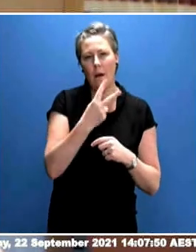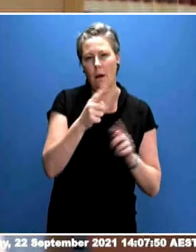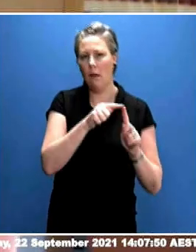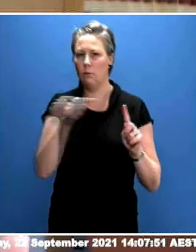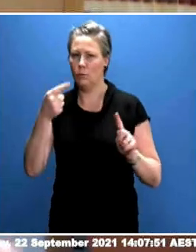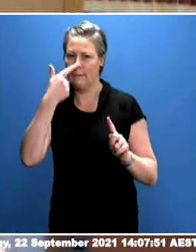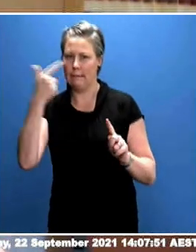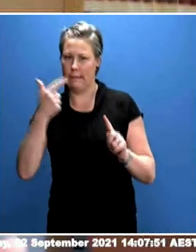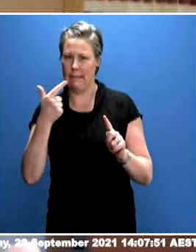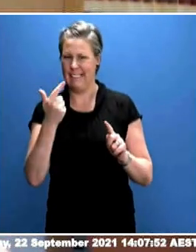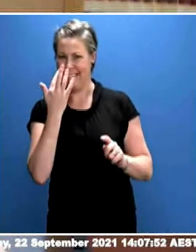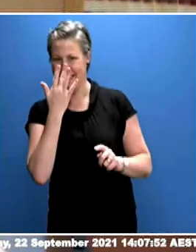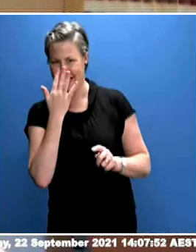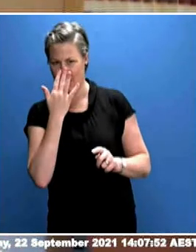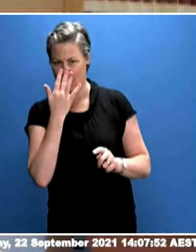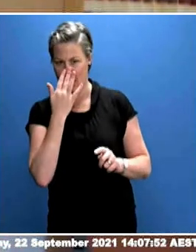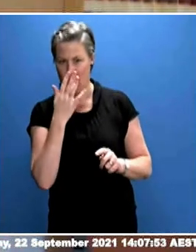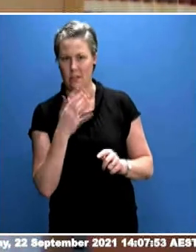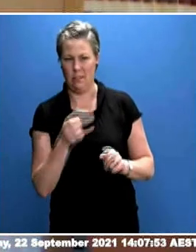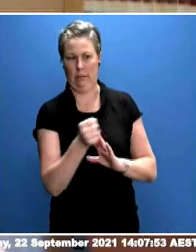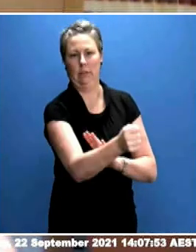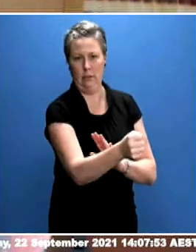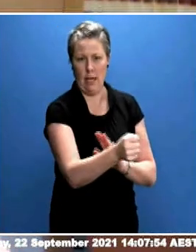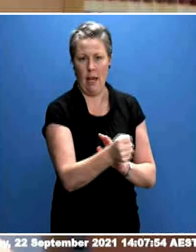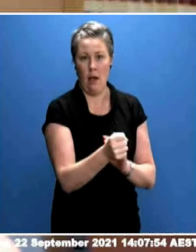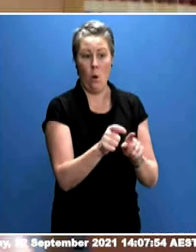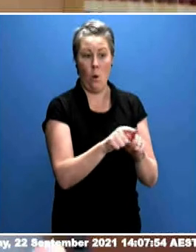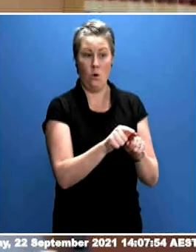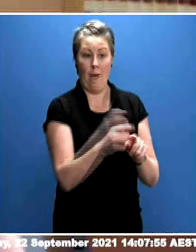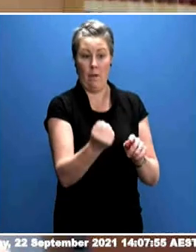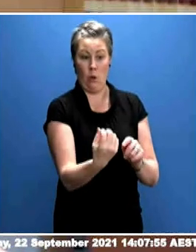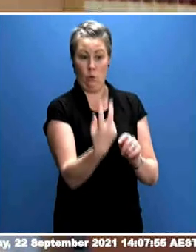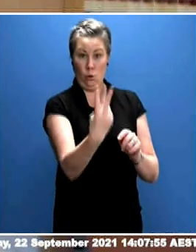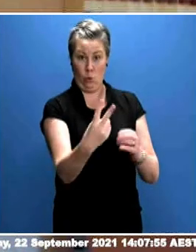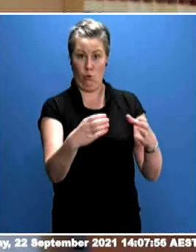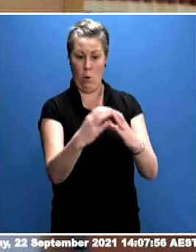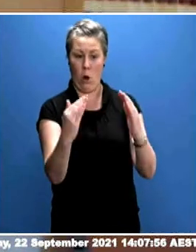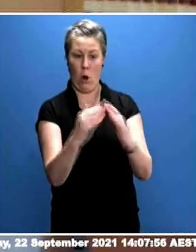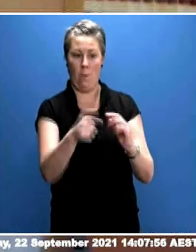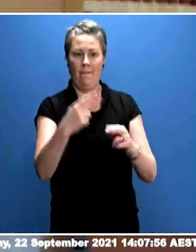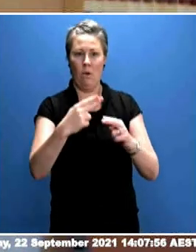two of those houses are also crisis transitional, where we may have a crisis